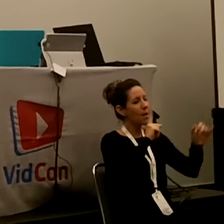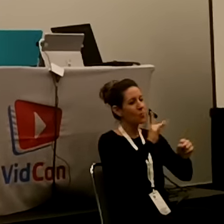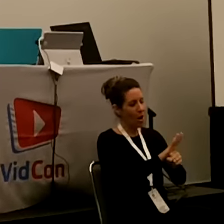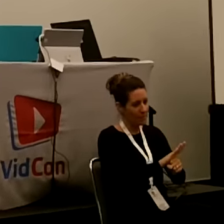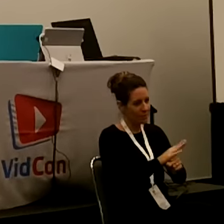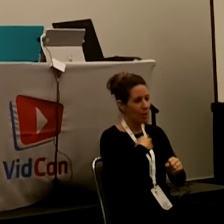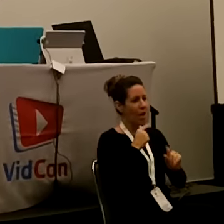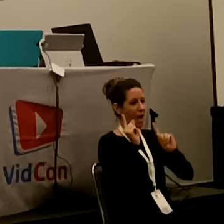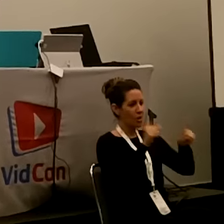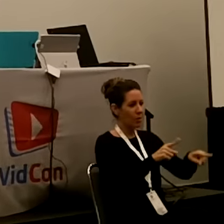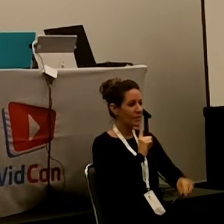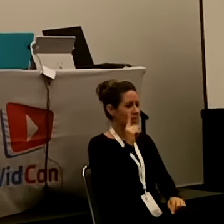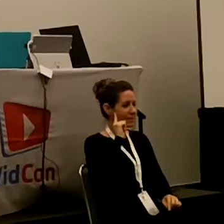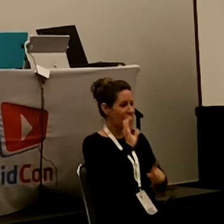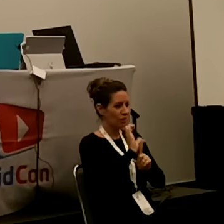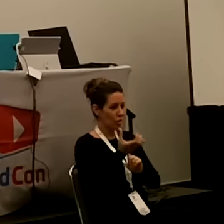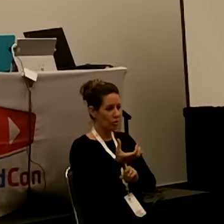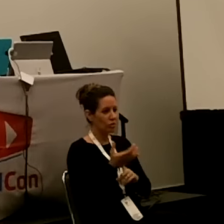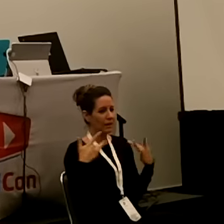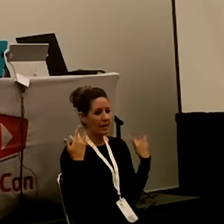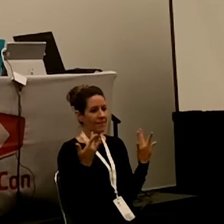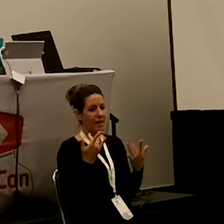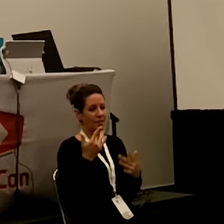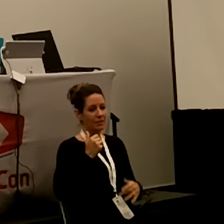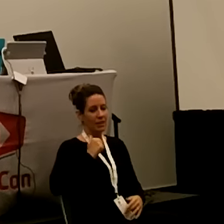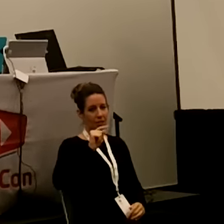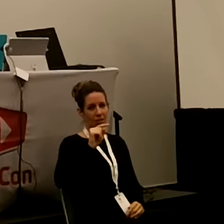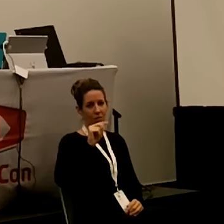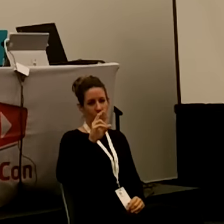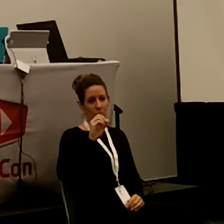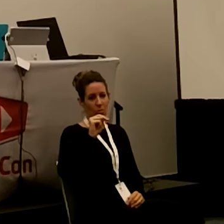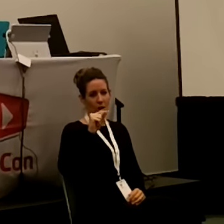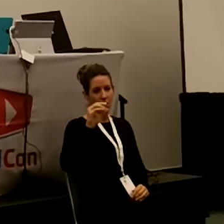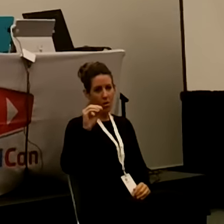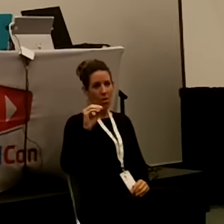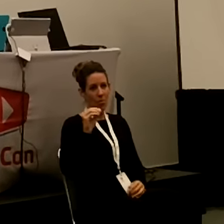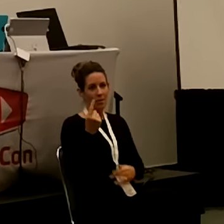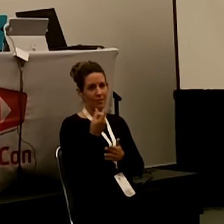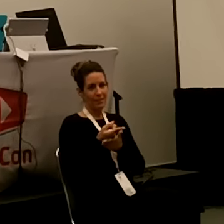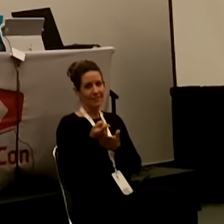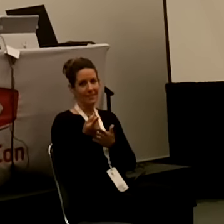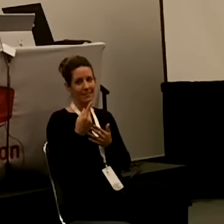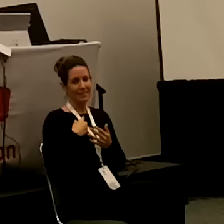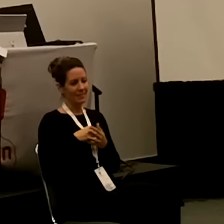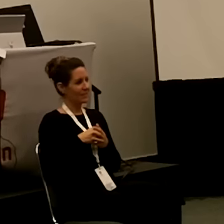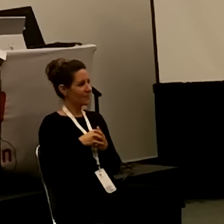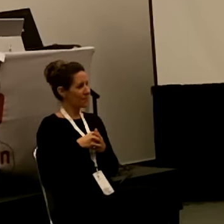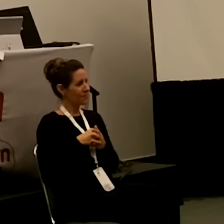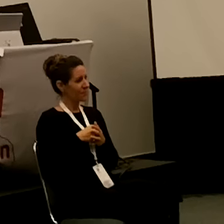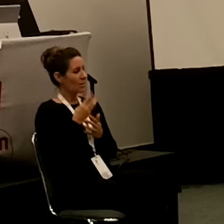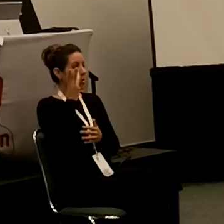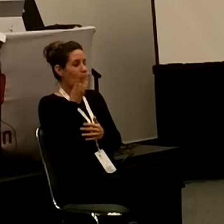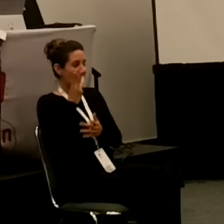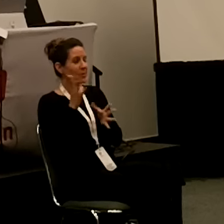I went to a deaf culture event in Toronto last week. Wine was involved, but yeah, it all turned out fine.